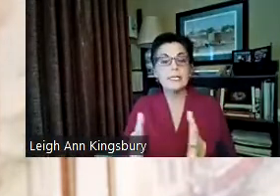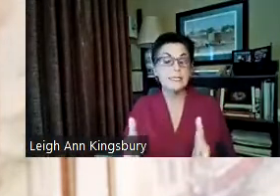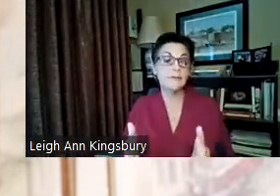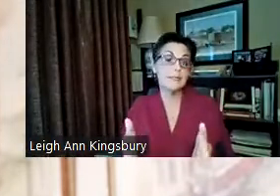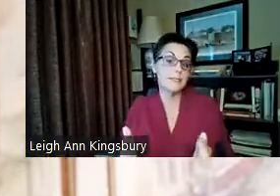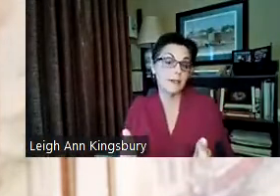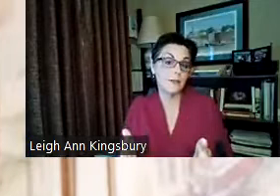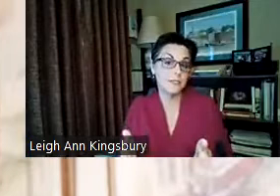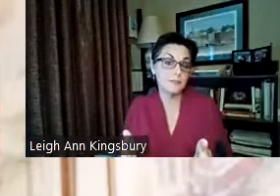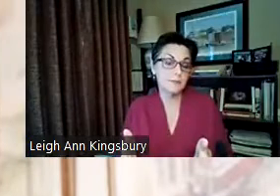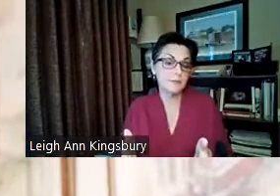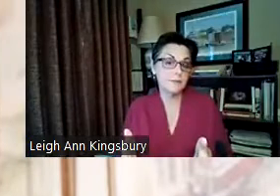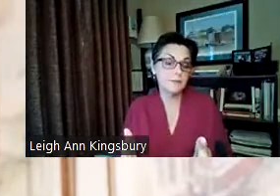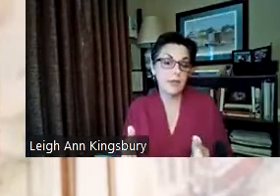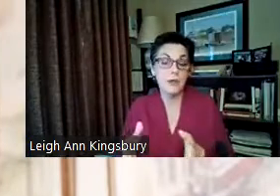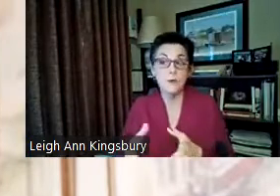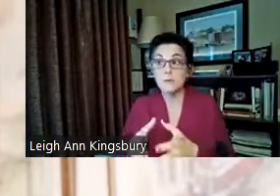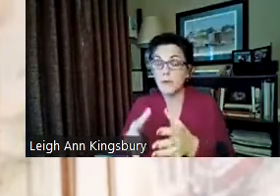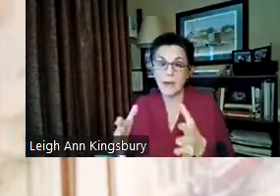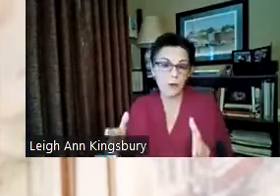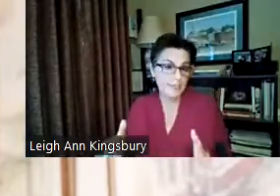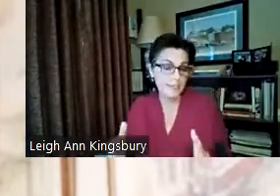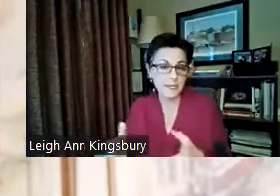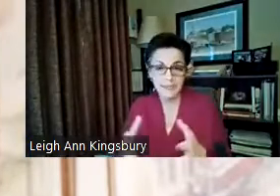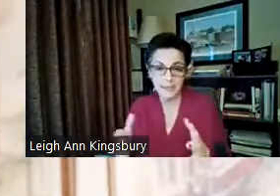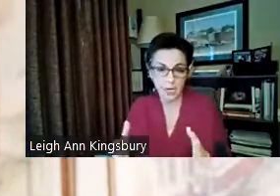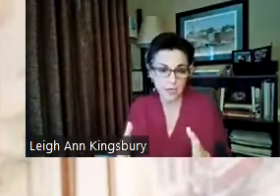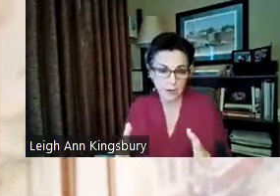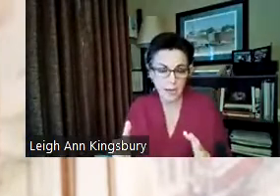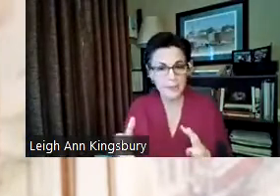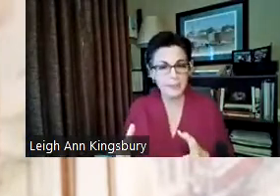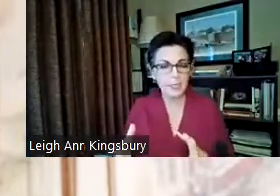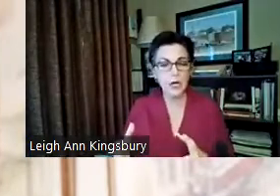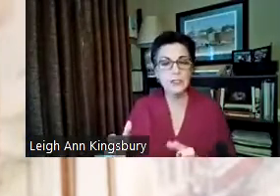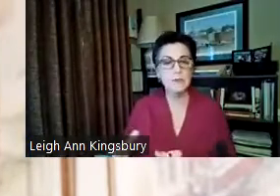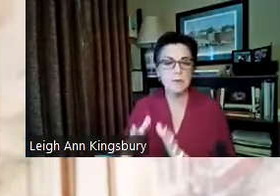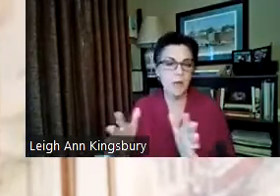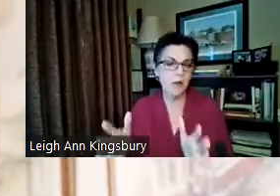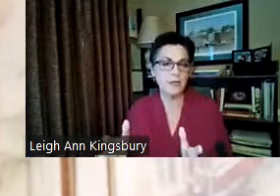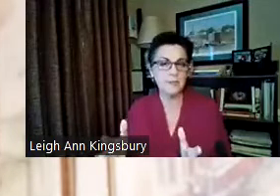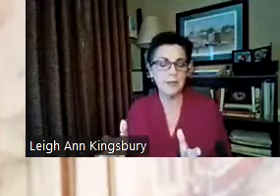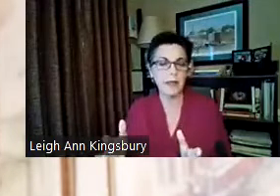different standards. Our intent today is not to talk about competency and guardianship. So I'm not going to spend a lot of